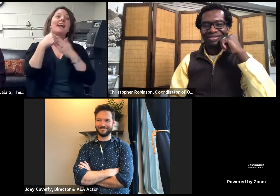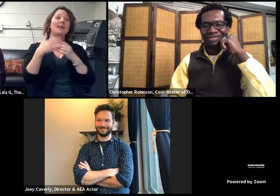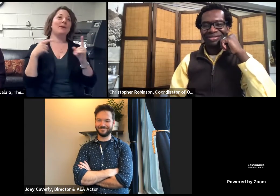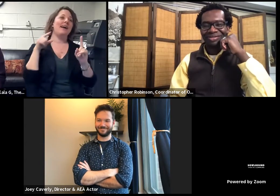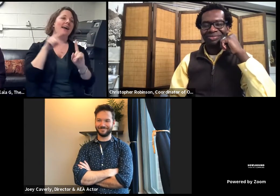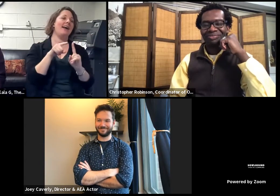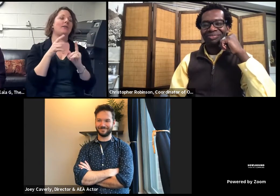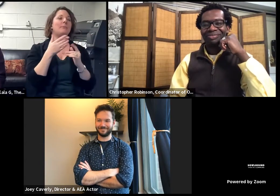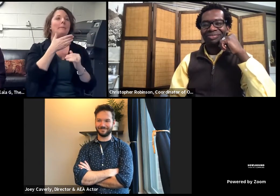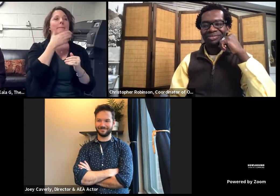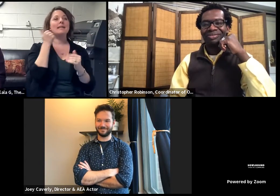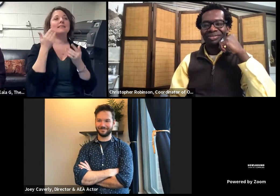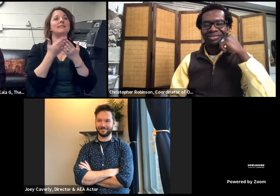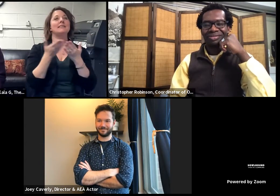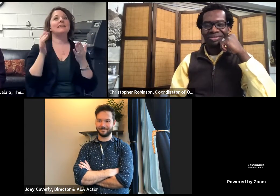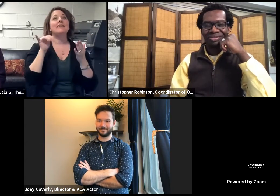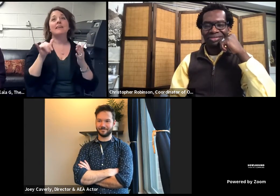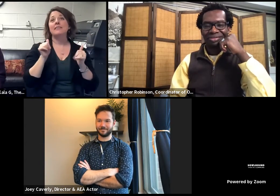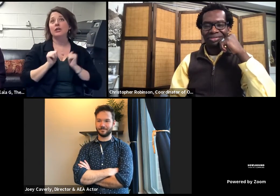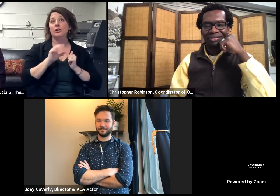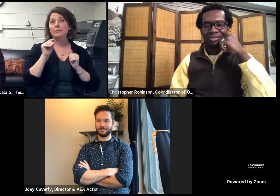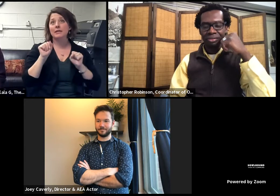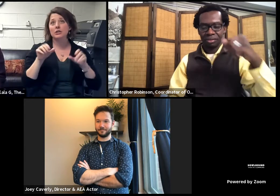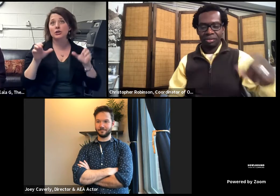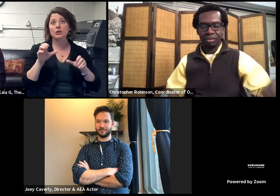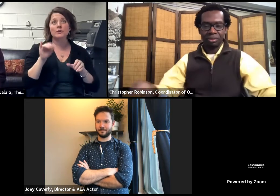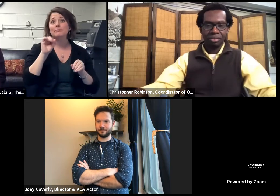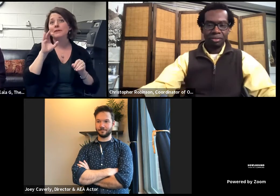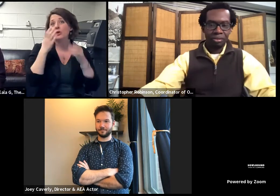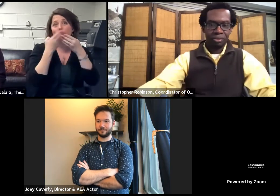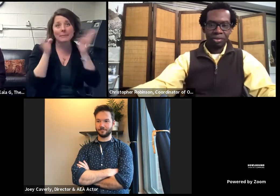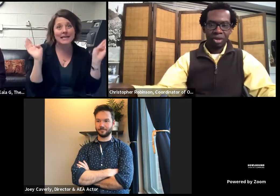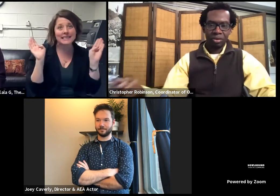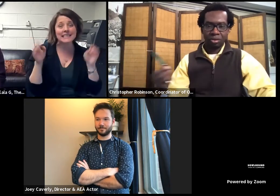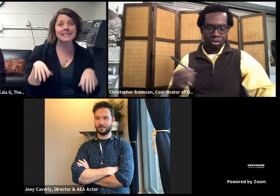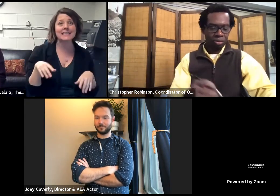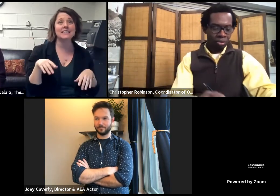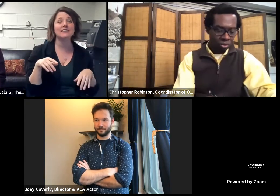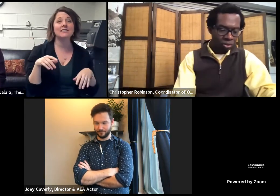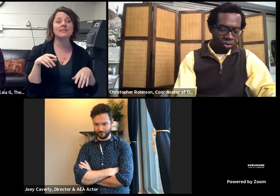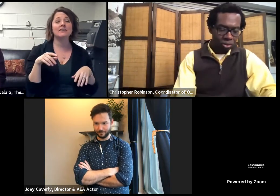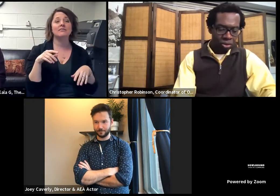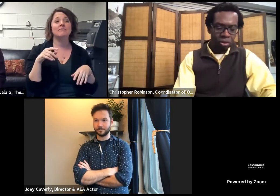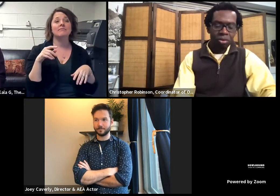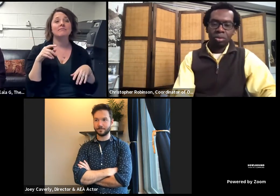is being patient and go with the flow, but my initial statement was that theater companies, the best thing they can do is be open-minded.